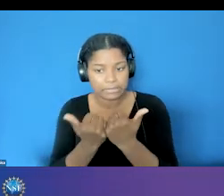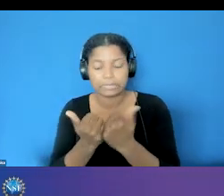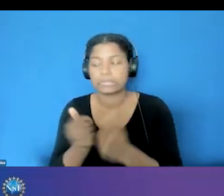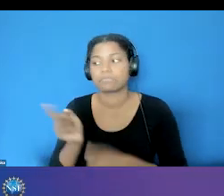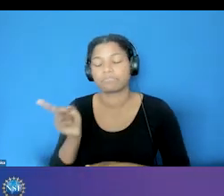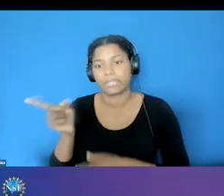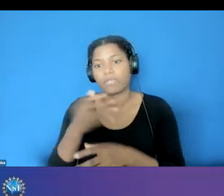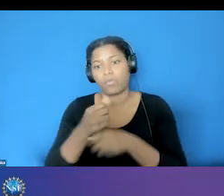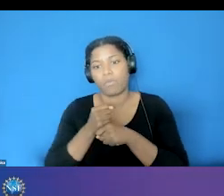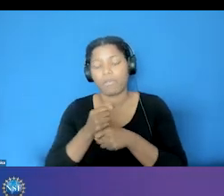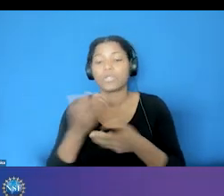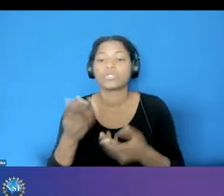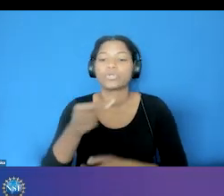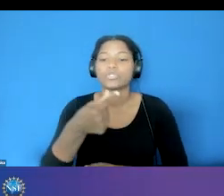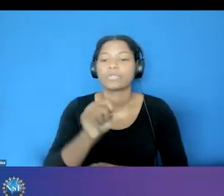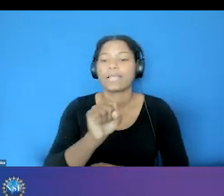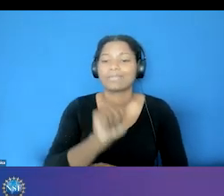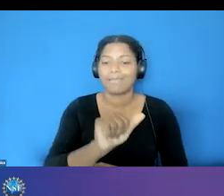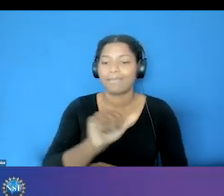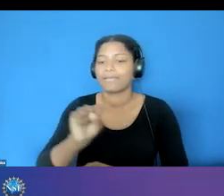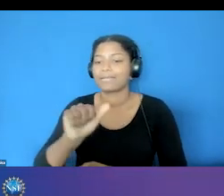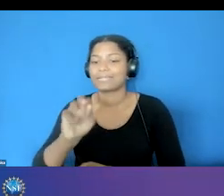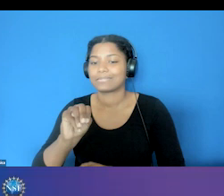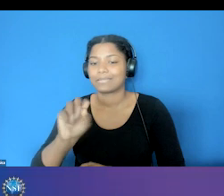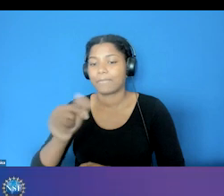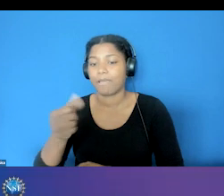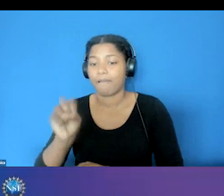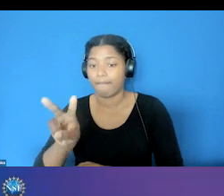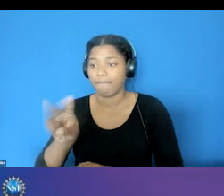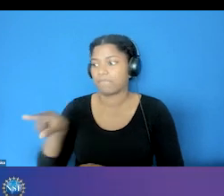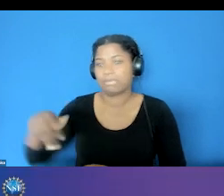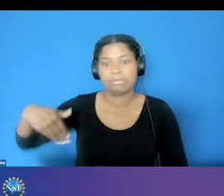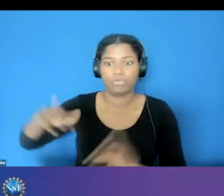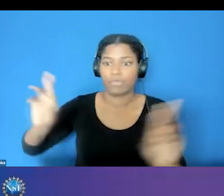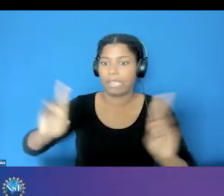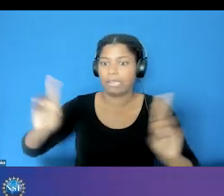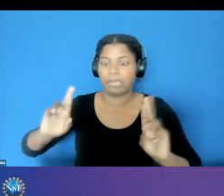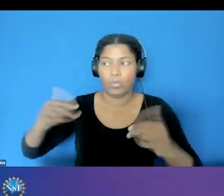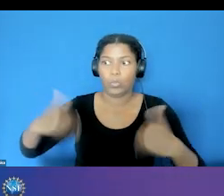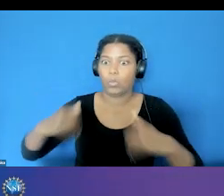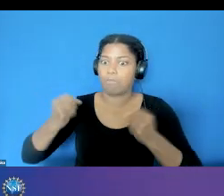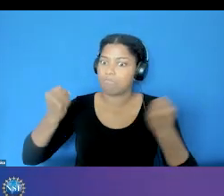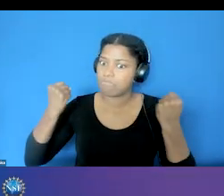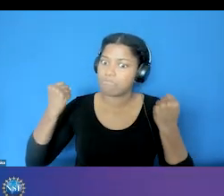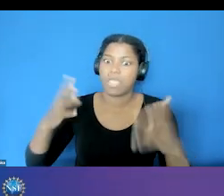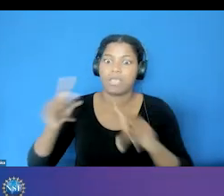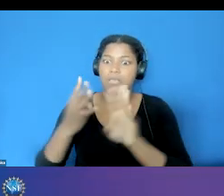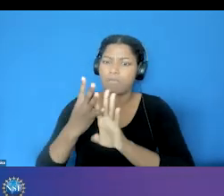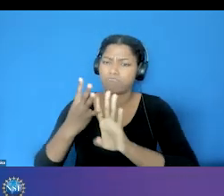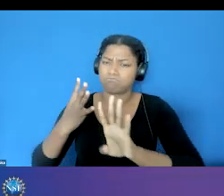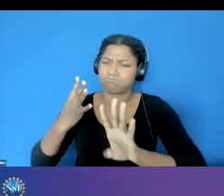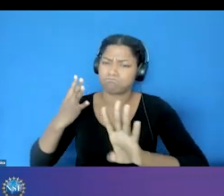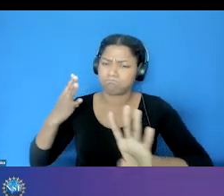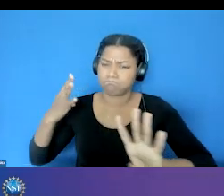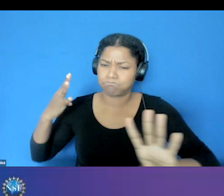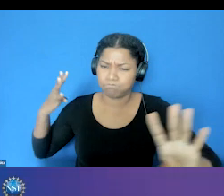So GSA/SAM.gov was not actually ready for the volume that they've experienced.